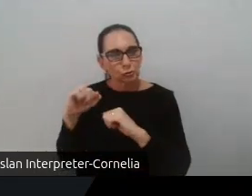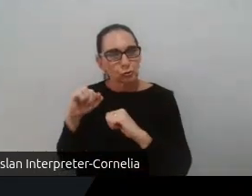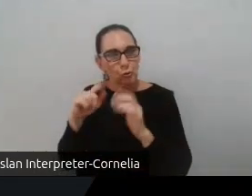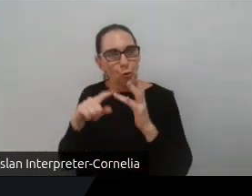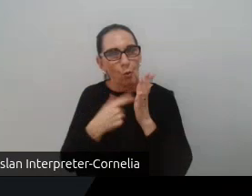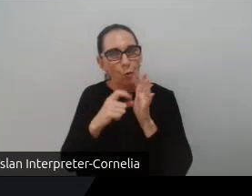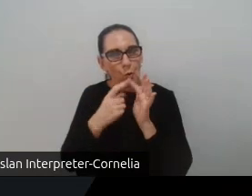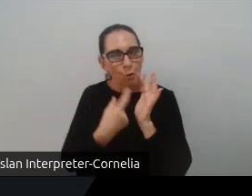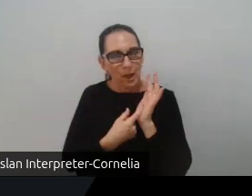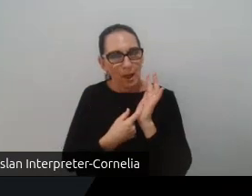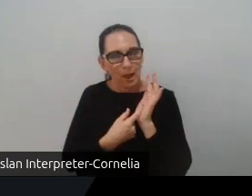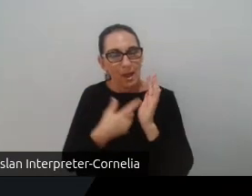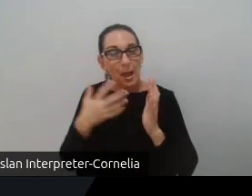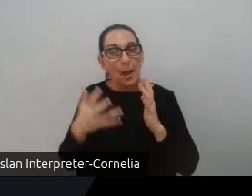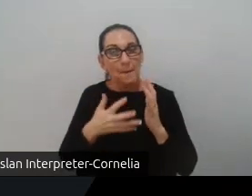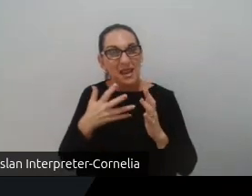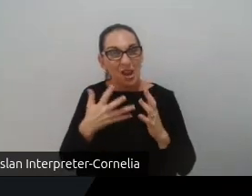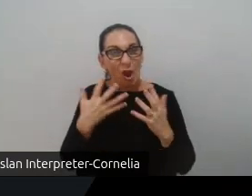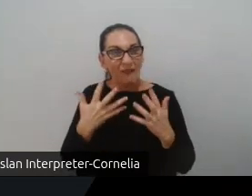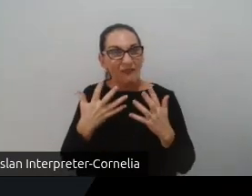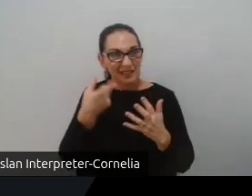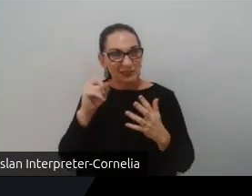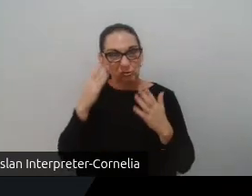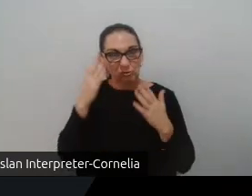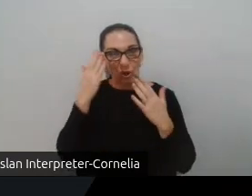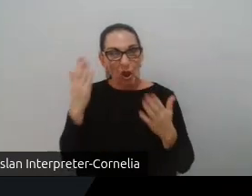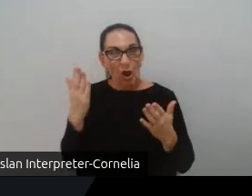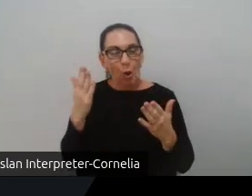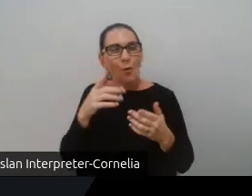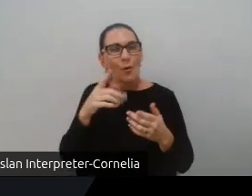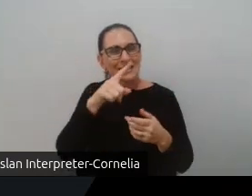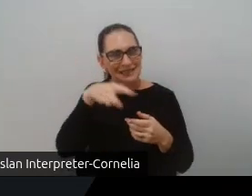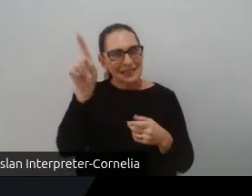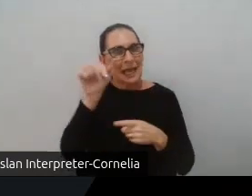applicant to not tick yes in this section. We recommend ticking yes because it shows